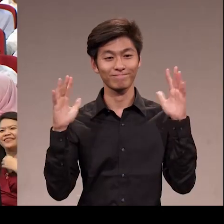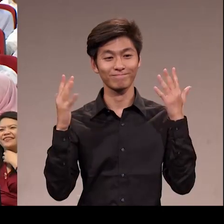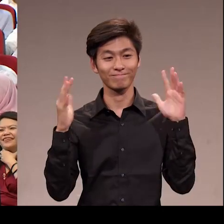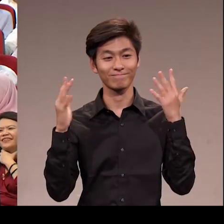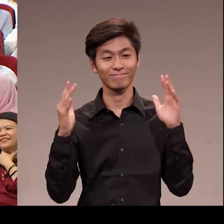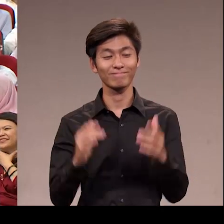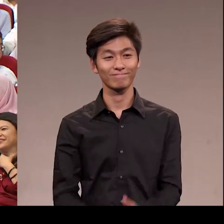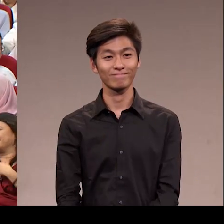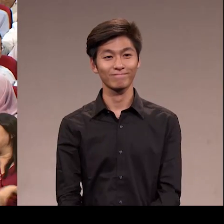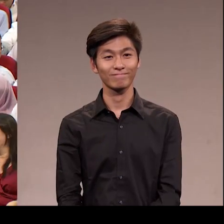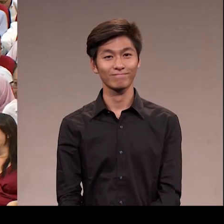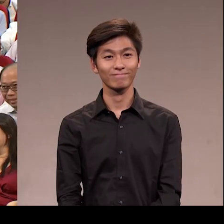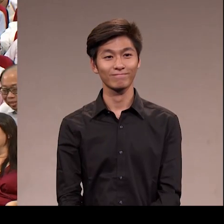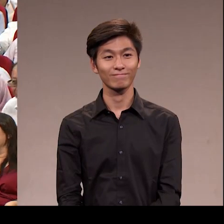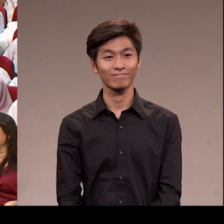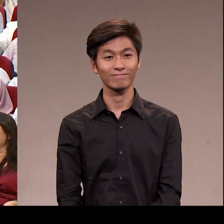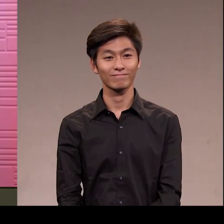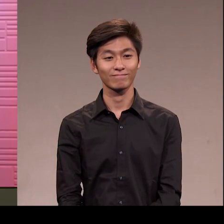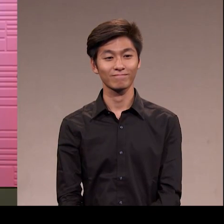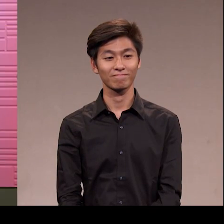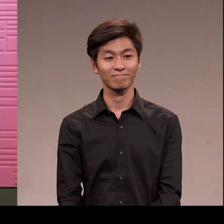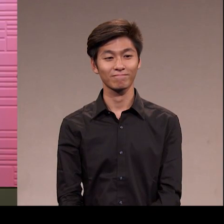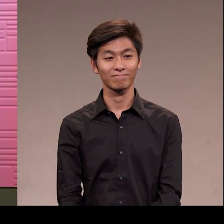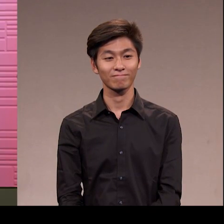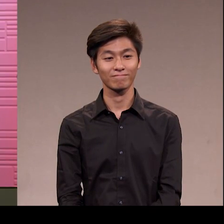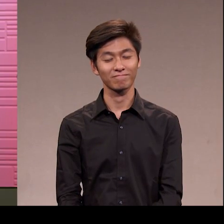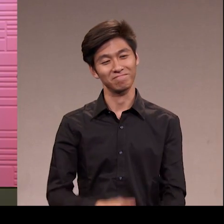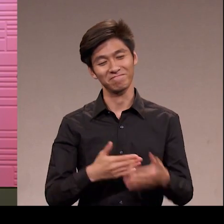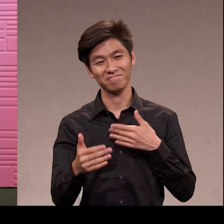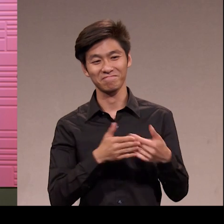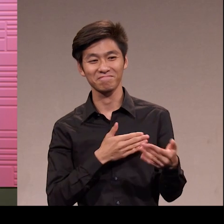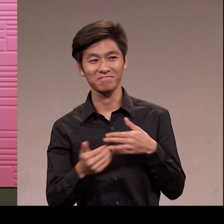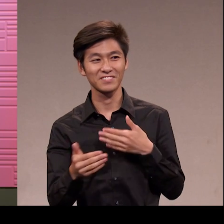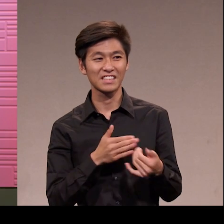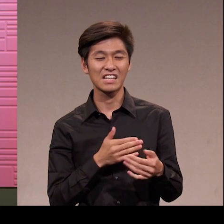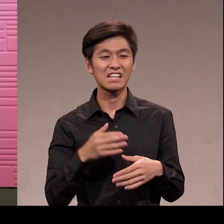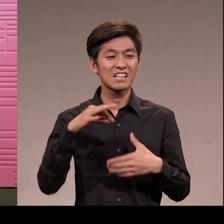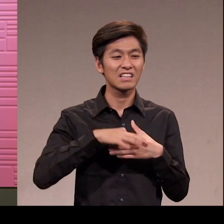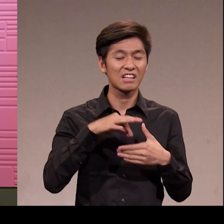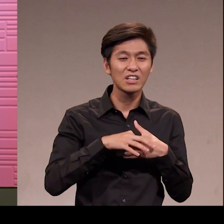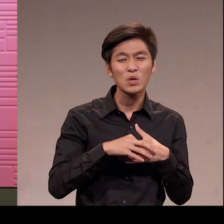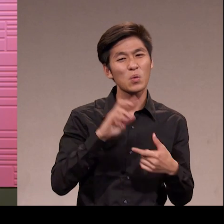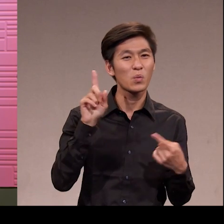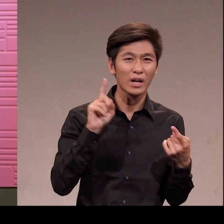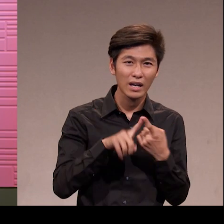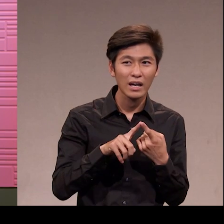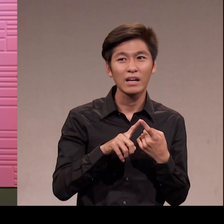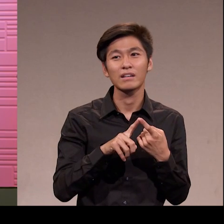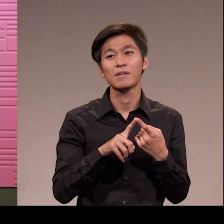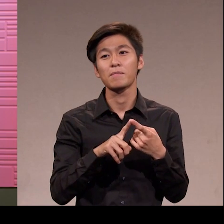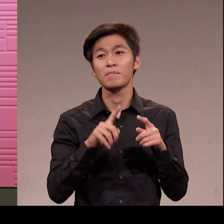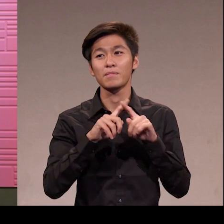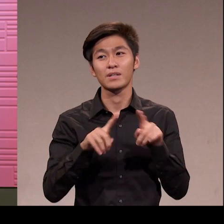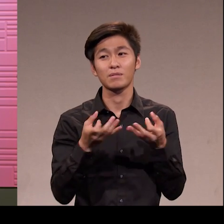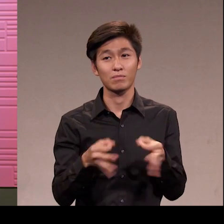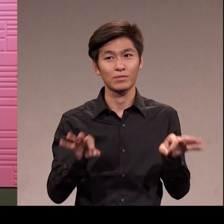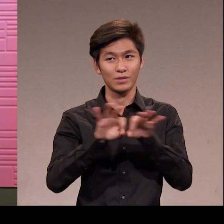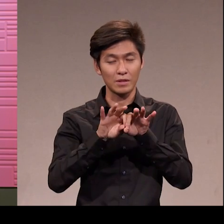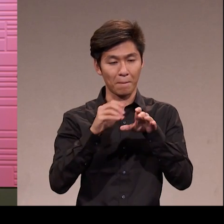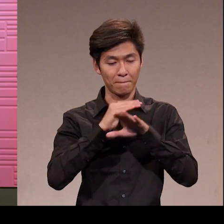No matter when elections are held, when it comes, please, whether for yourself or for your next generation